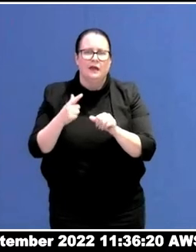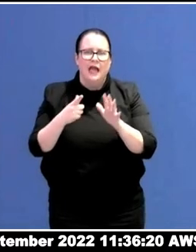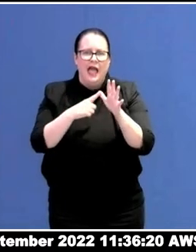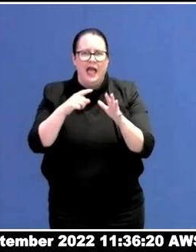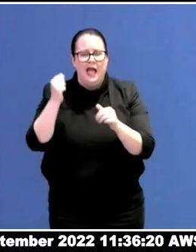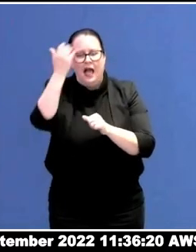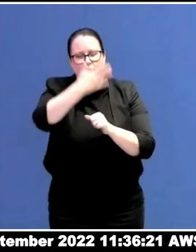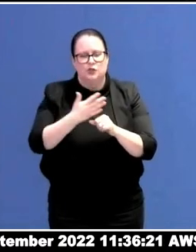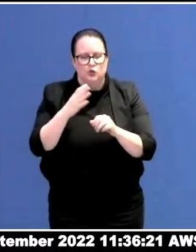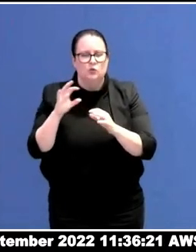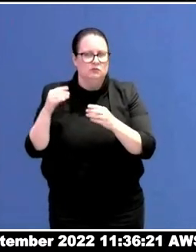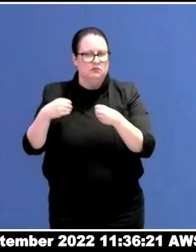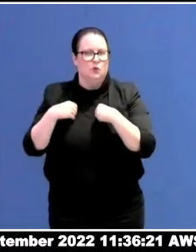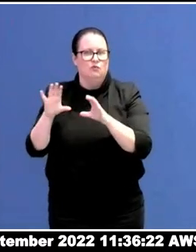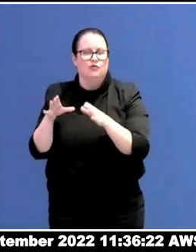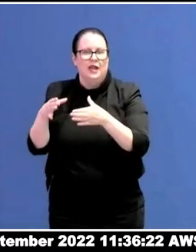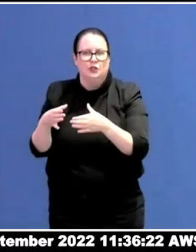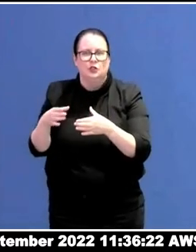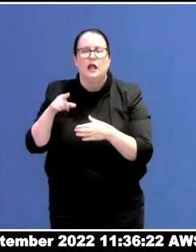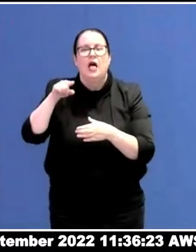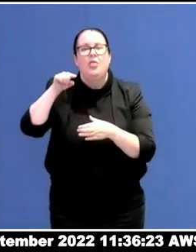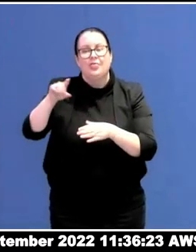And straightaway, they put him on a program.